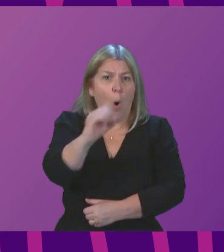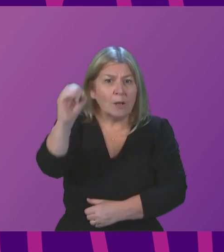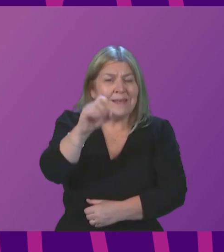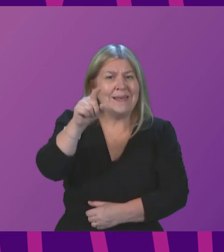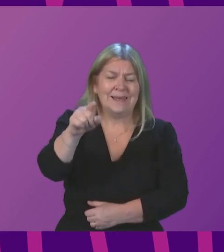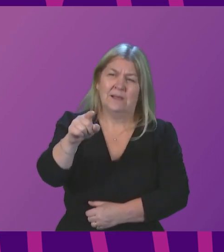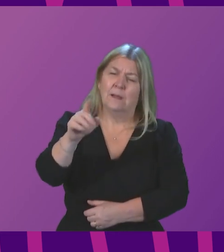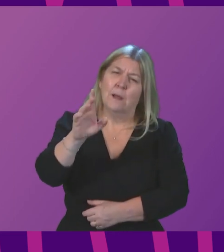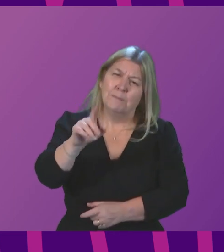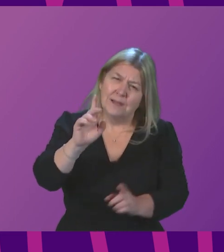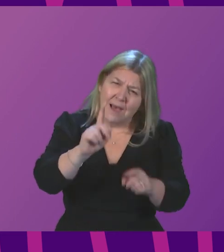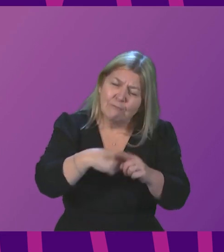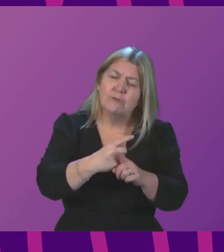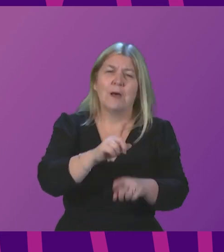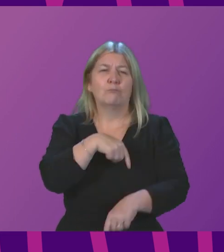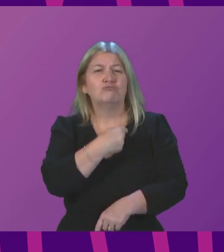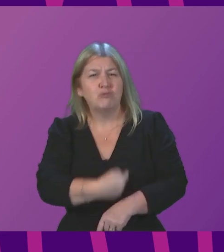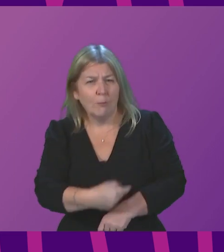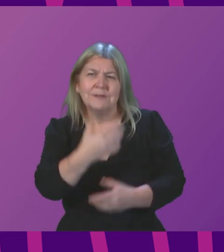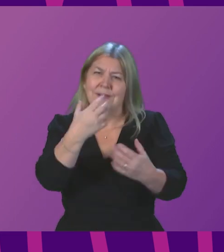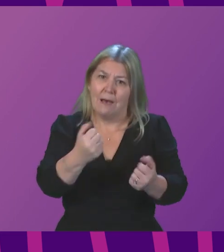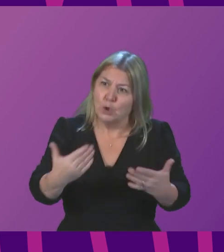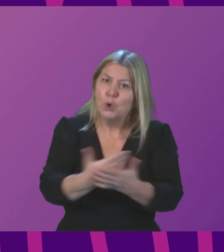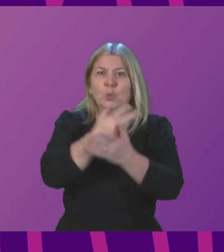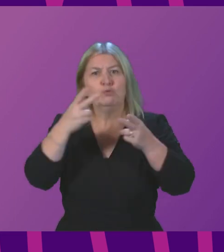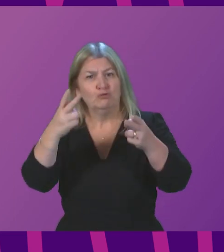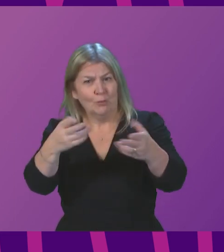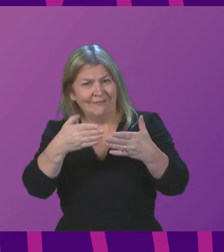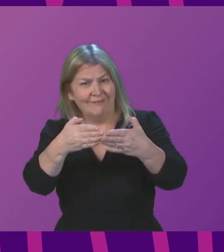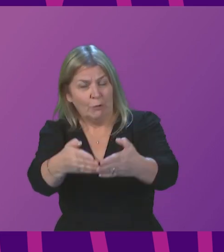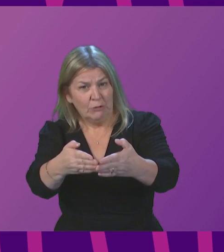promised, year after year?